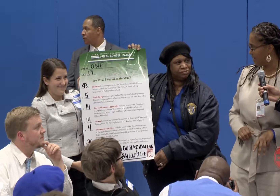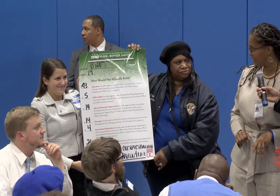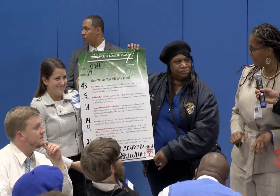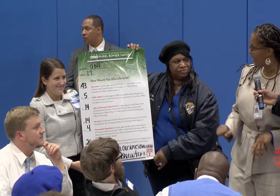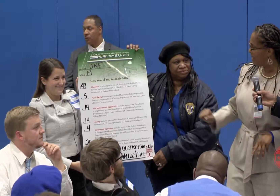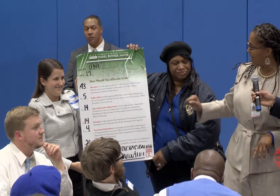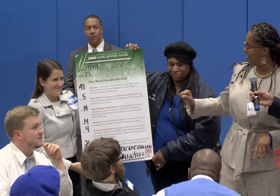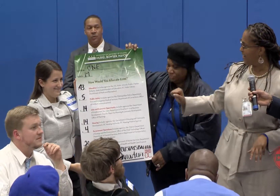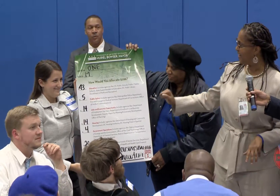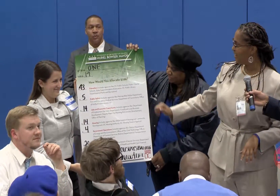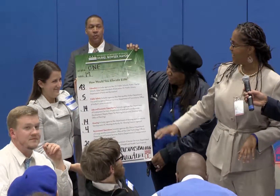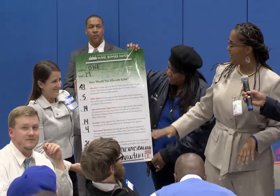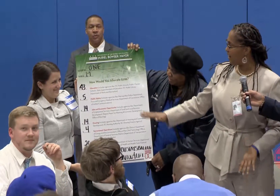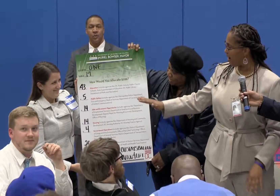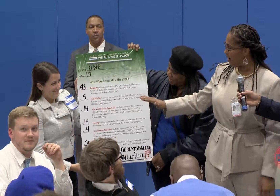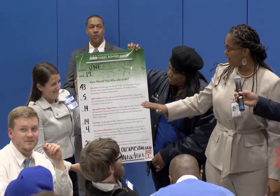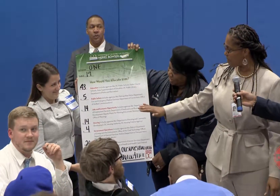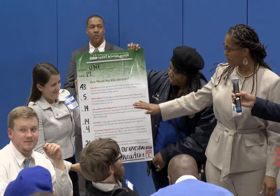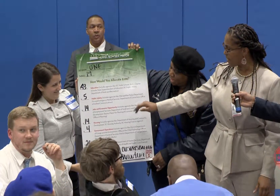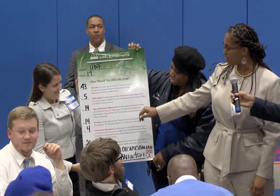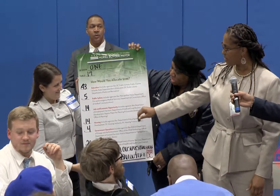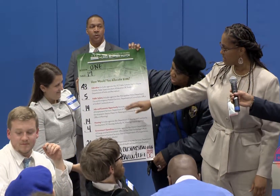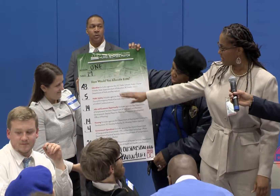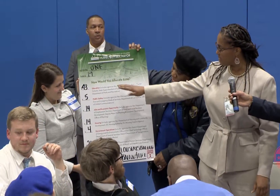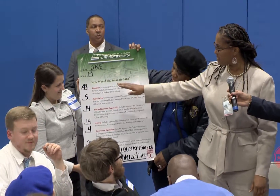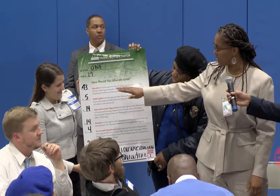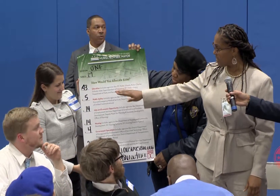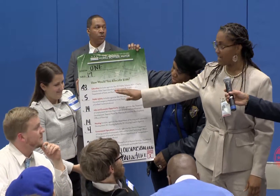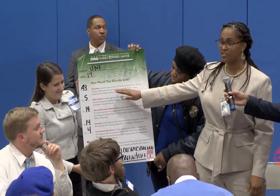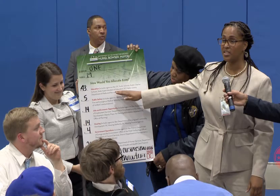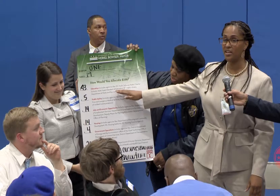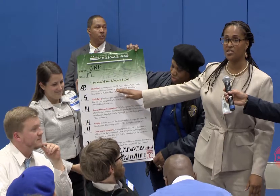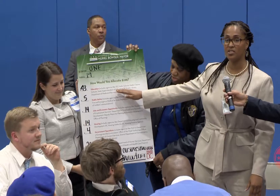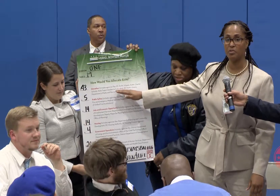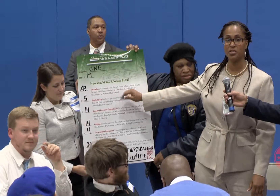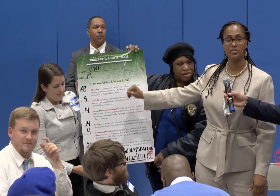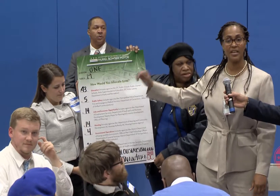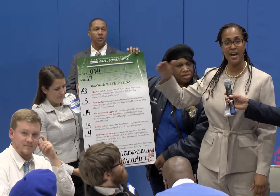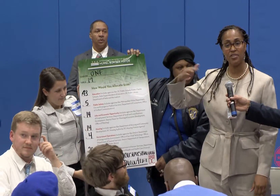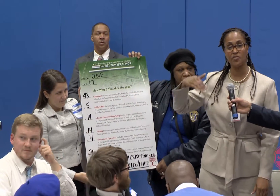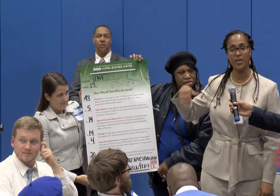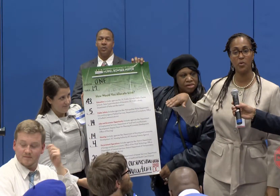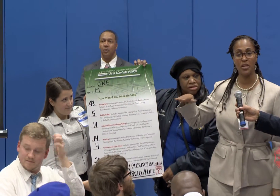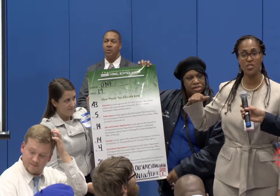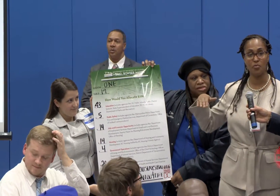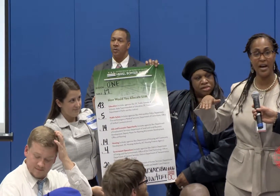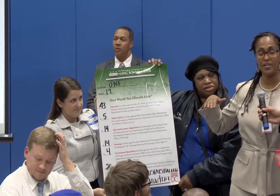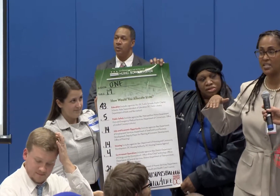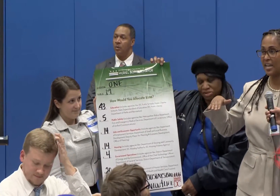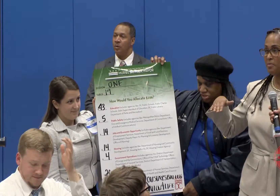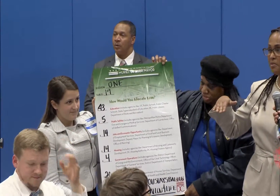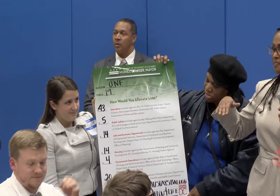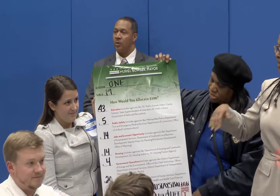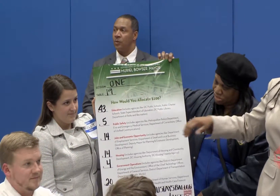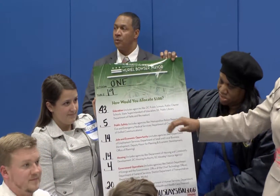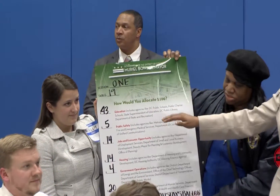DONE. OUR PRIORITY IS IN EDUCATION, WE TOOK THE AVERAGE OF EVERYONE'S AROUND THE TABLE.